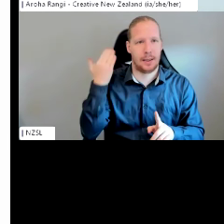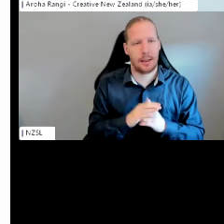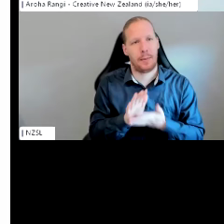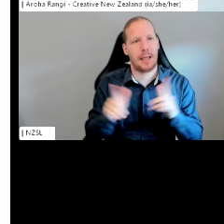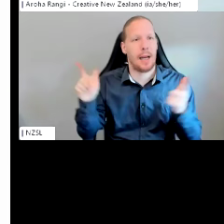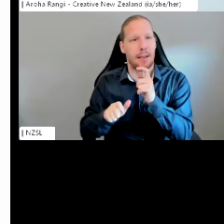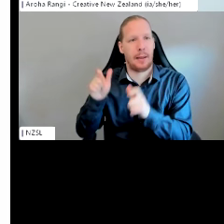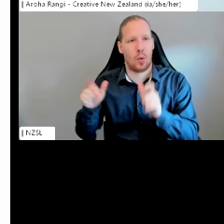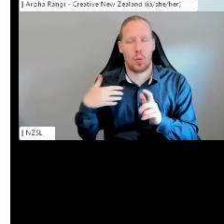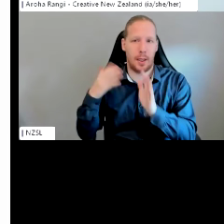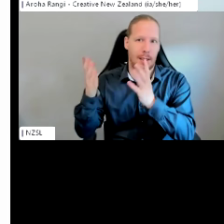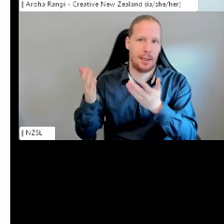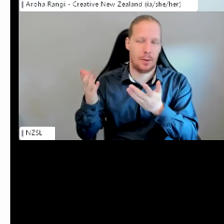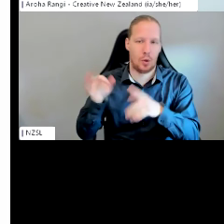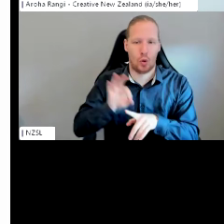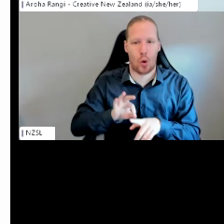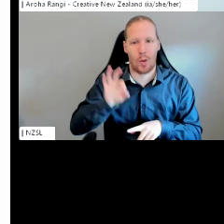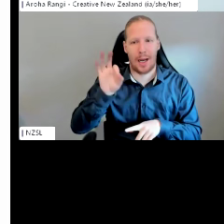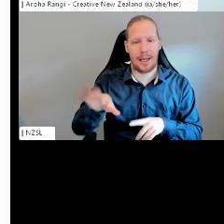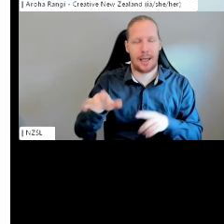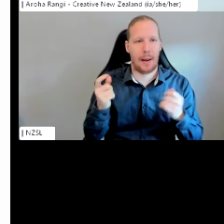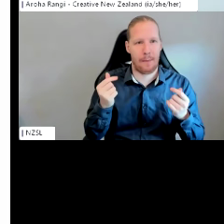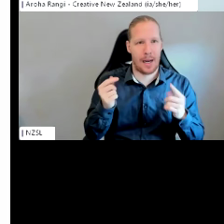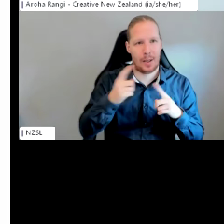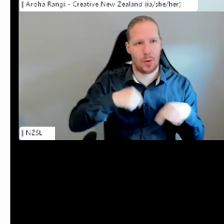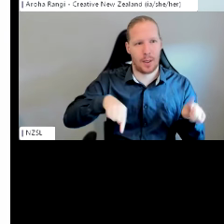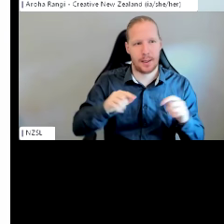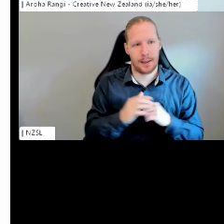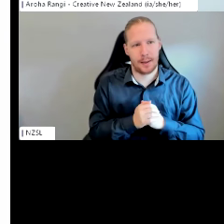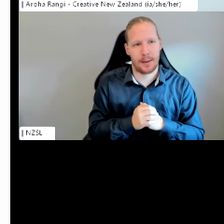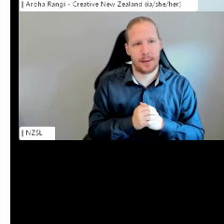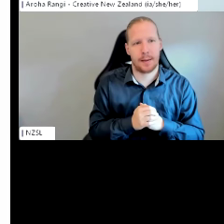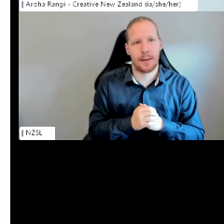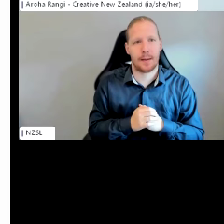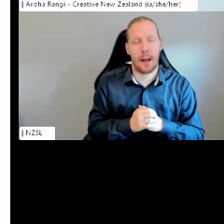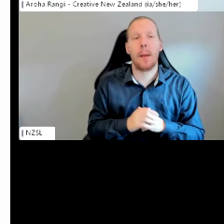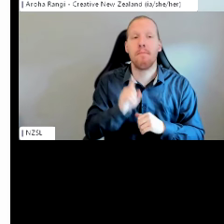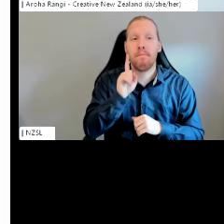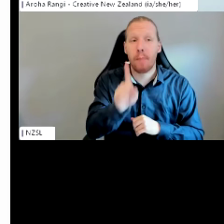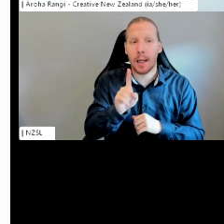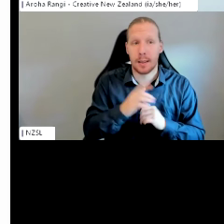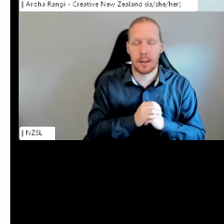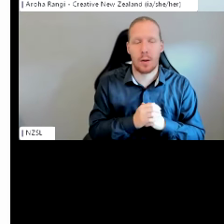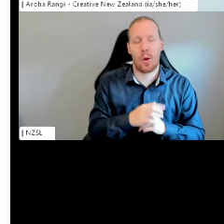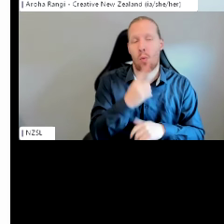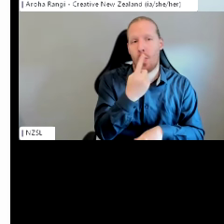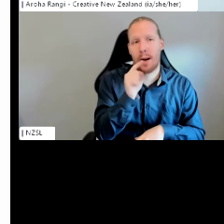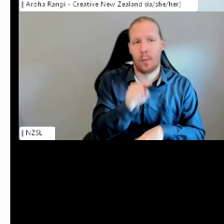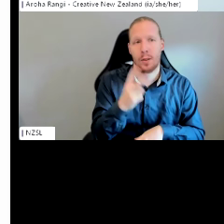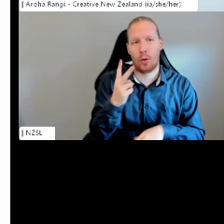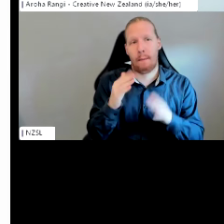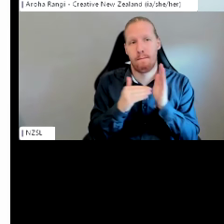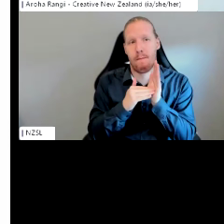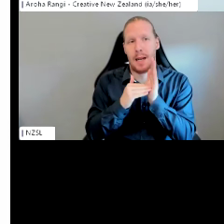donations to us. However, there are 1.2 million um potential donors who say that they would consider